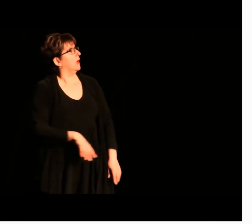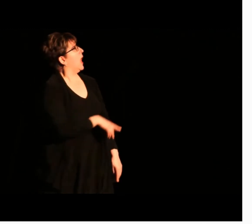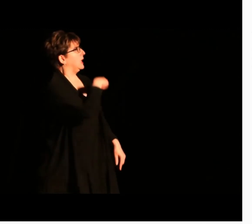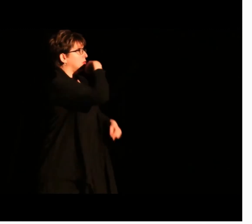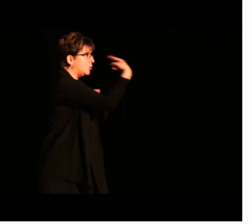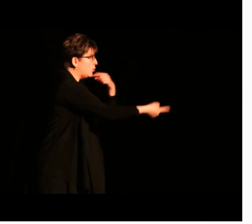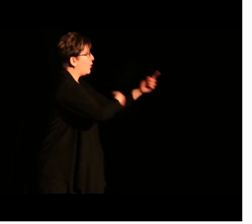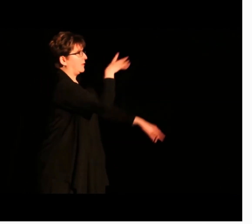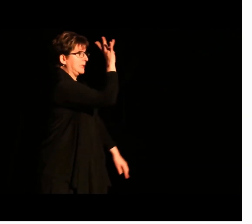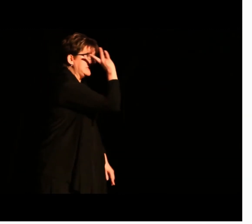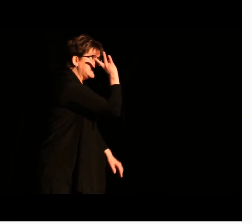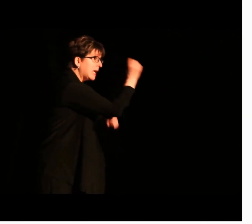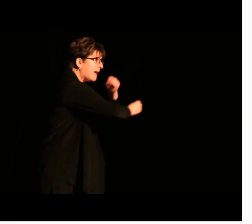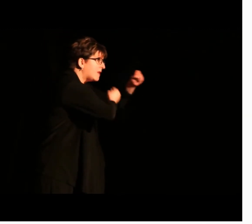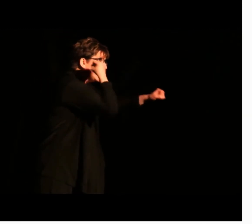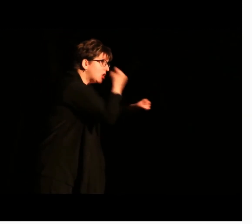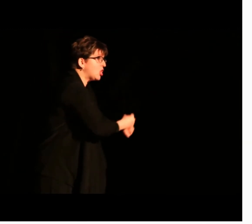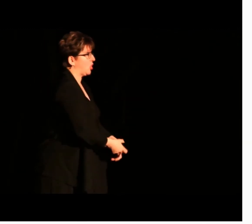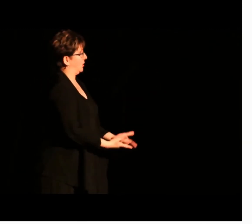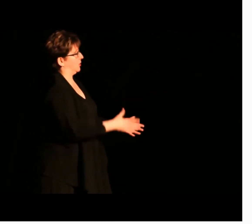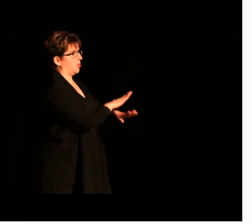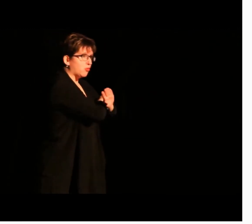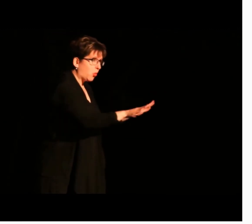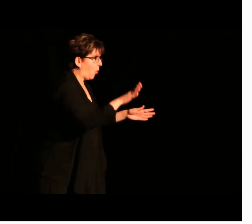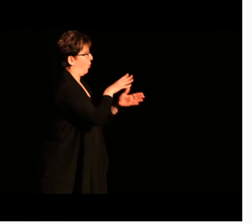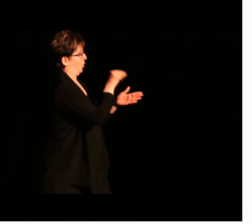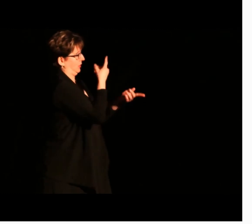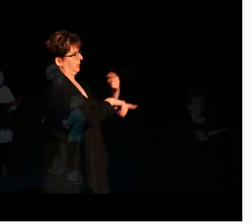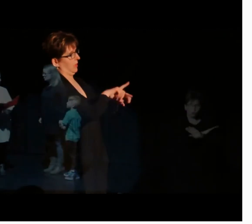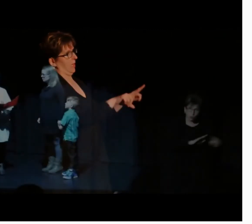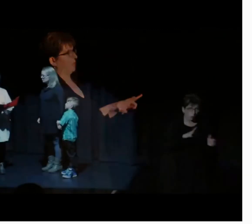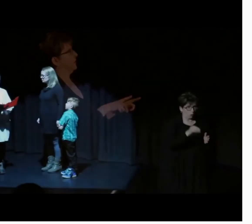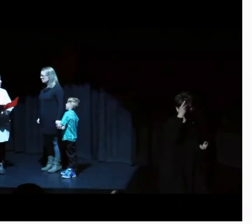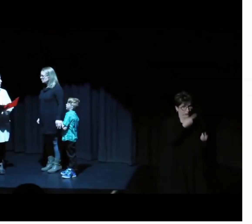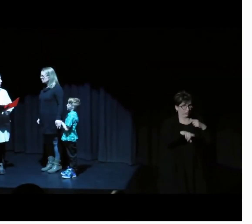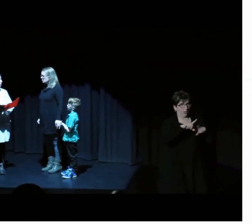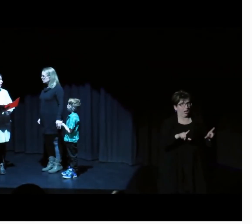But the mother says, "He only speaks fifty words and he is seven years old!"